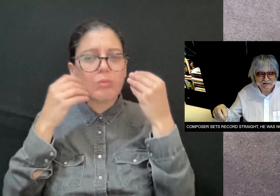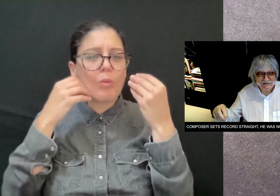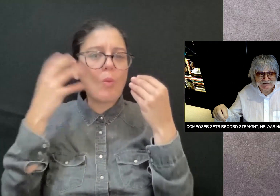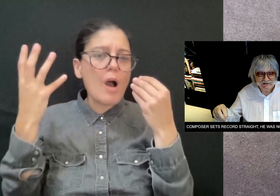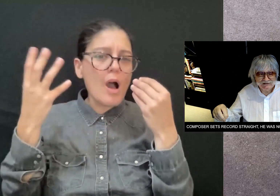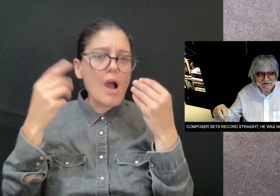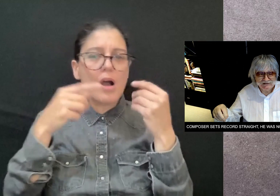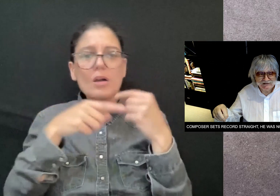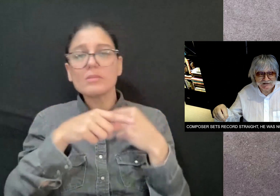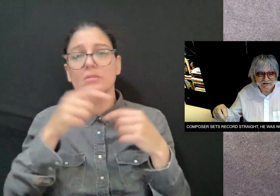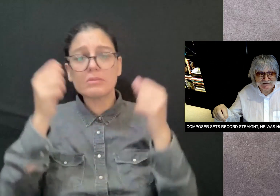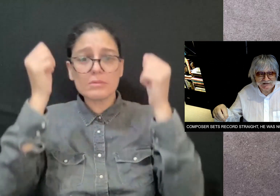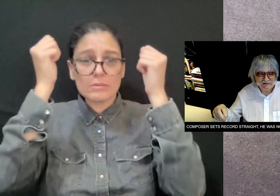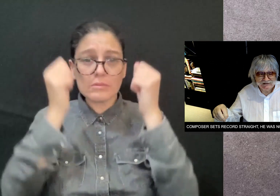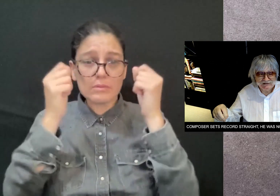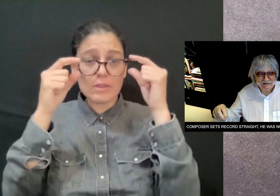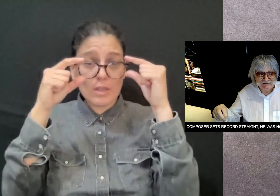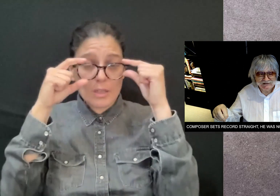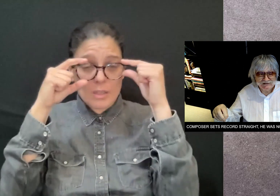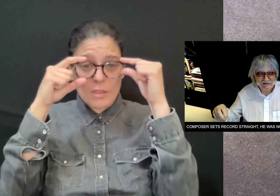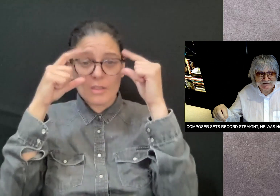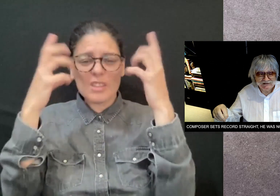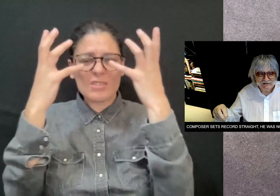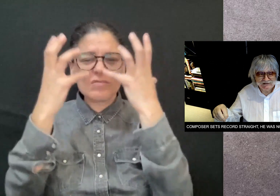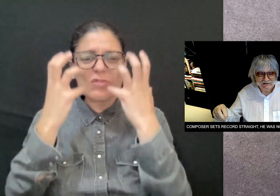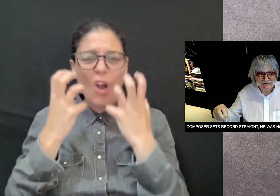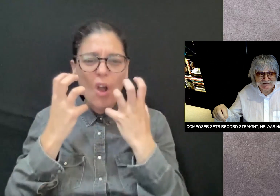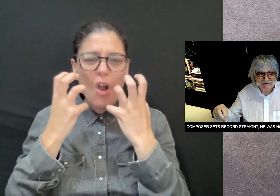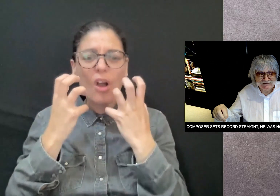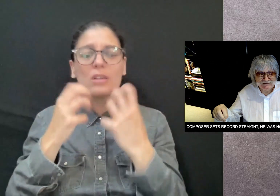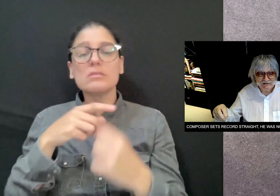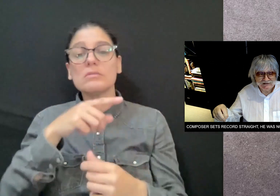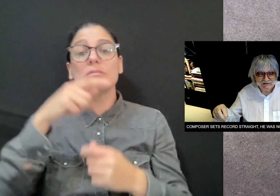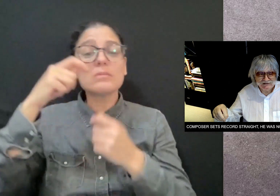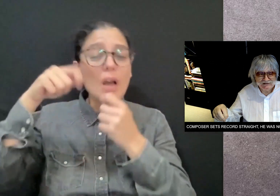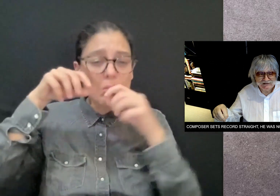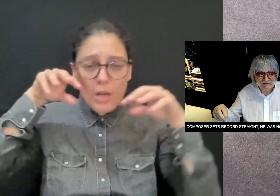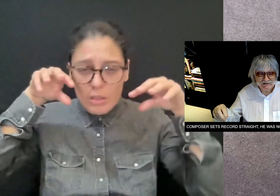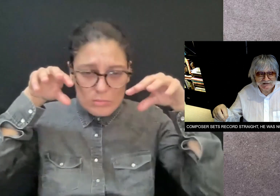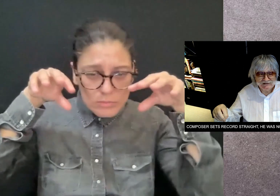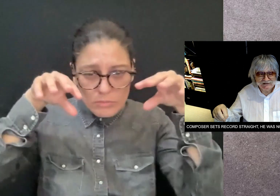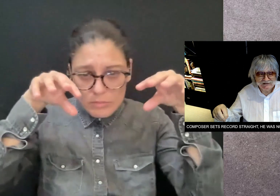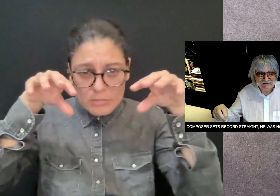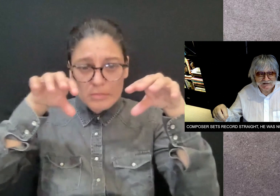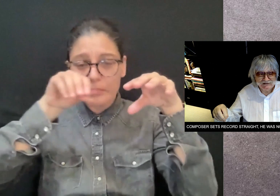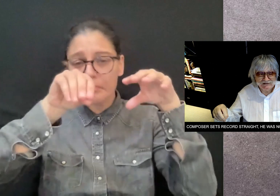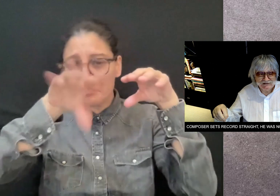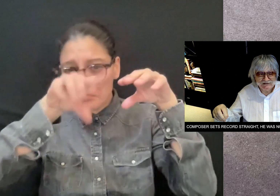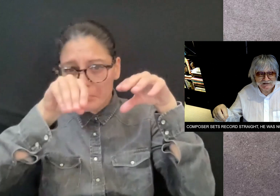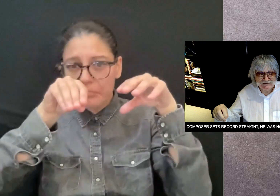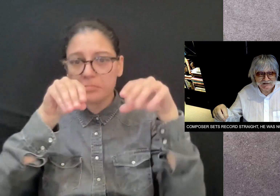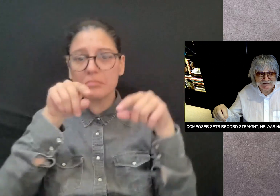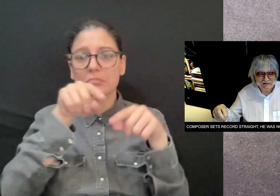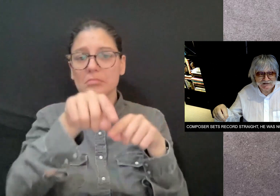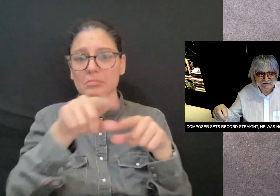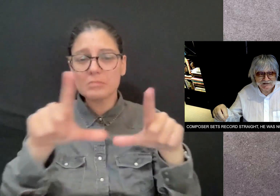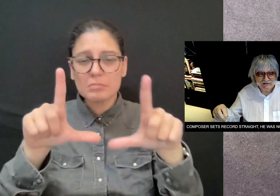white mustache and he wears dark glasses cameras captured a picture of him sitting on the front